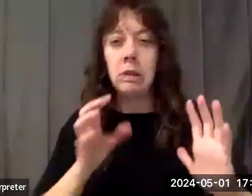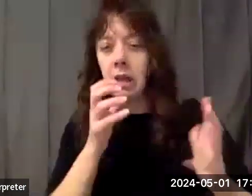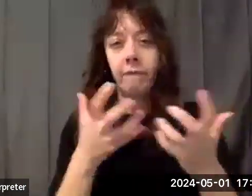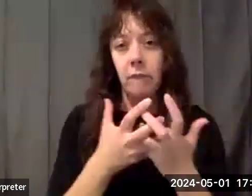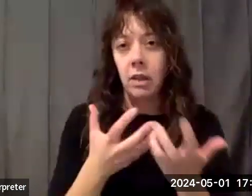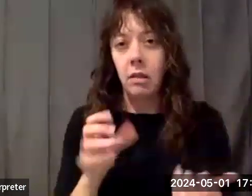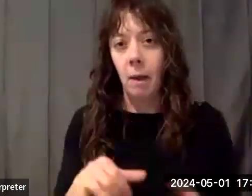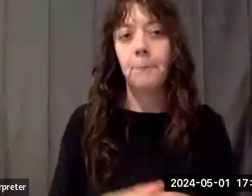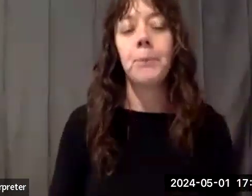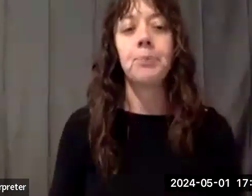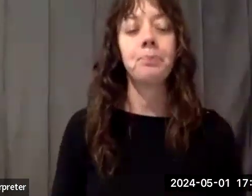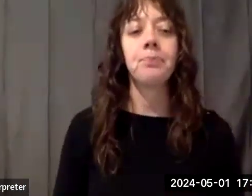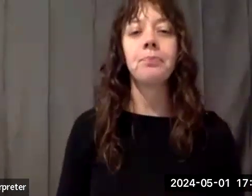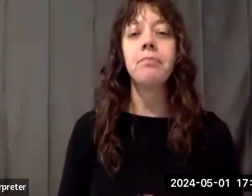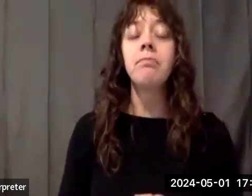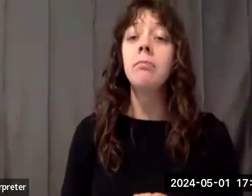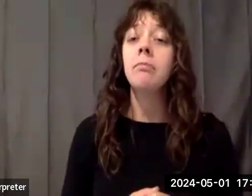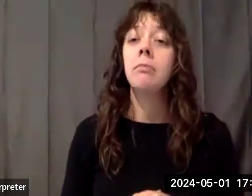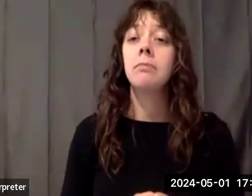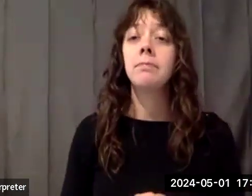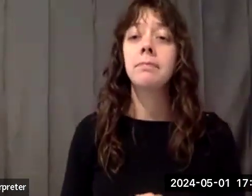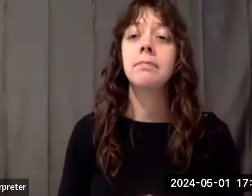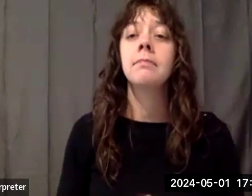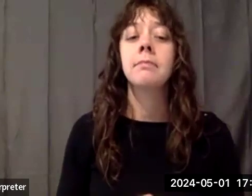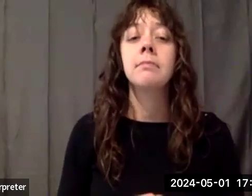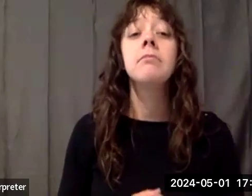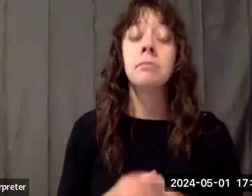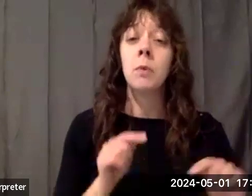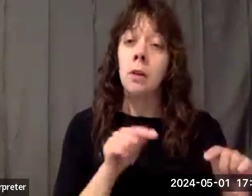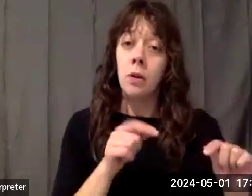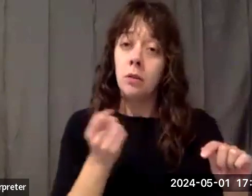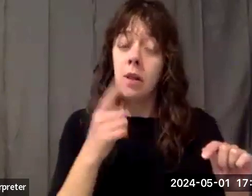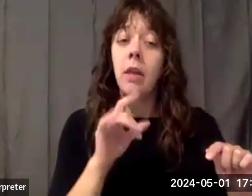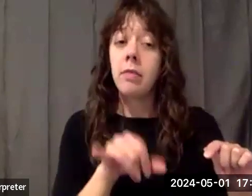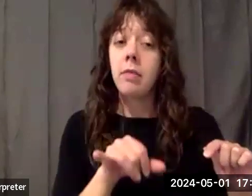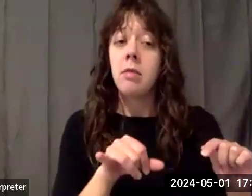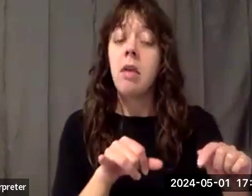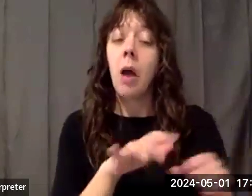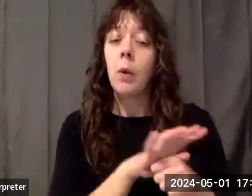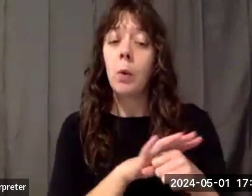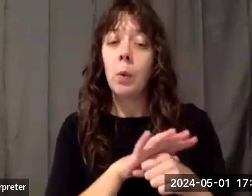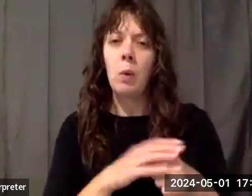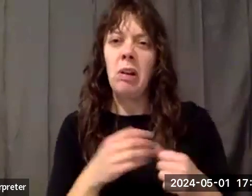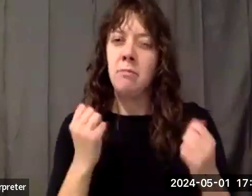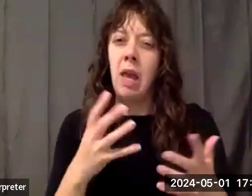This is an area where many, many of our most egregious, you know, shortfallings in in timing were coming out of.